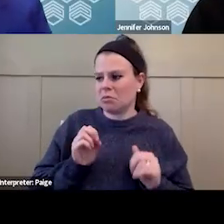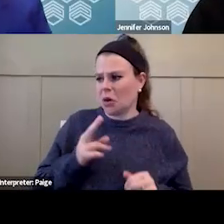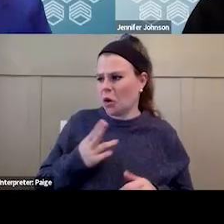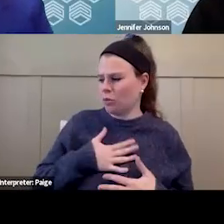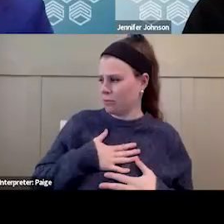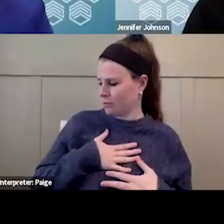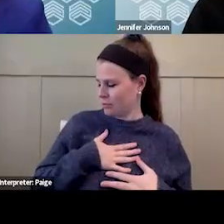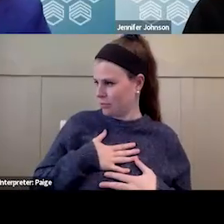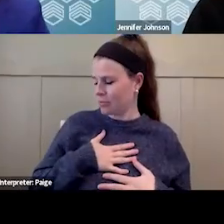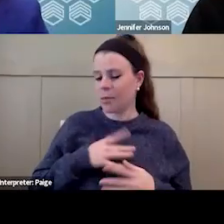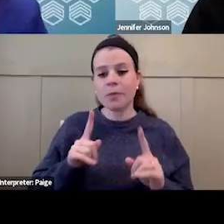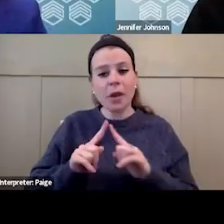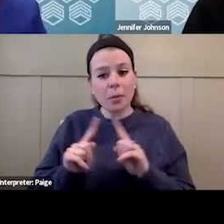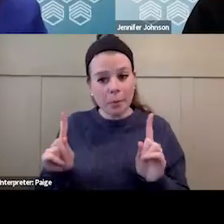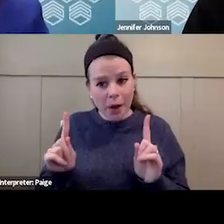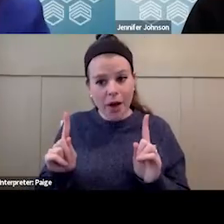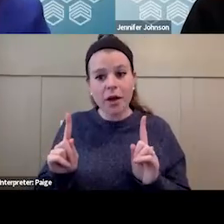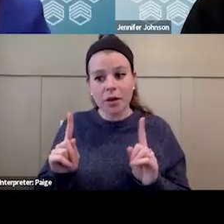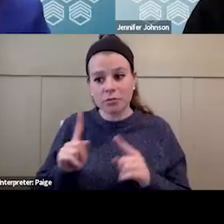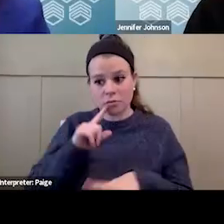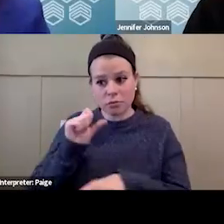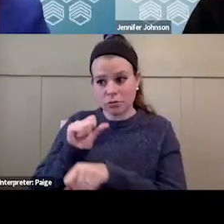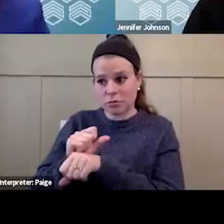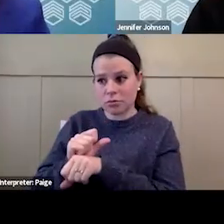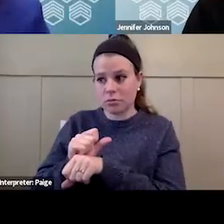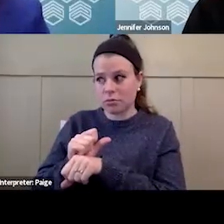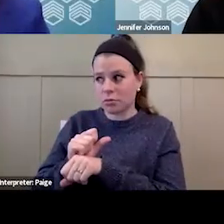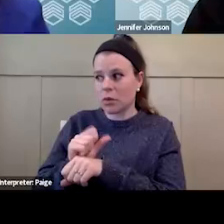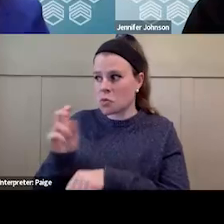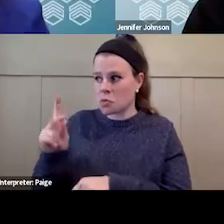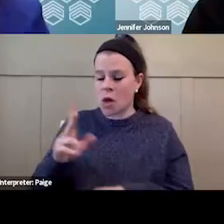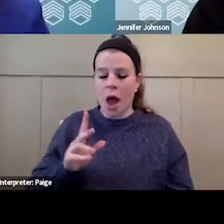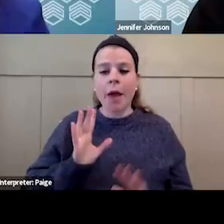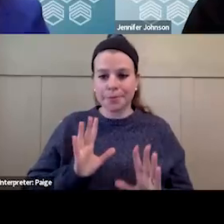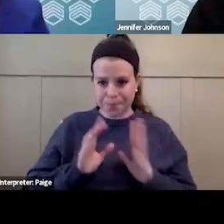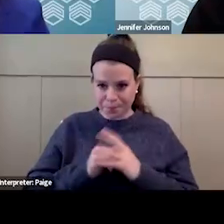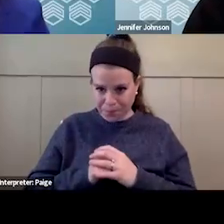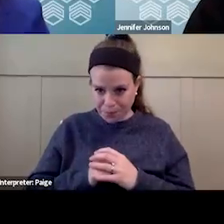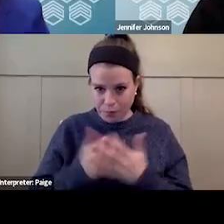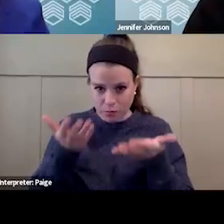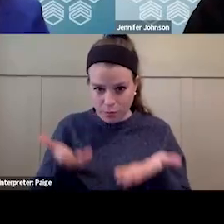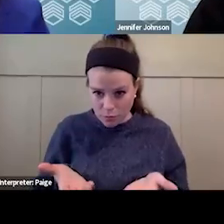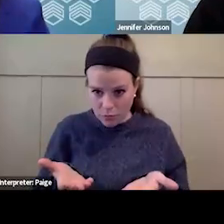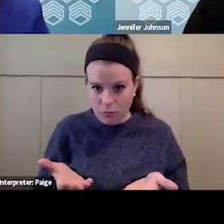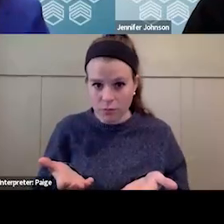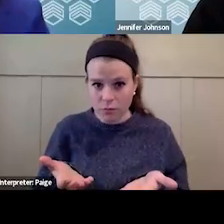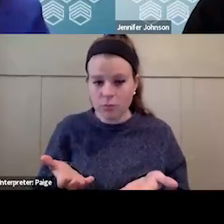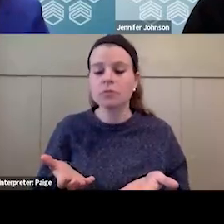But once I did that, I started to engage my senses, and listening involves, I think, all of our senses.